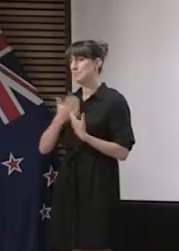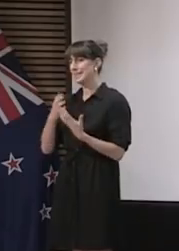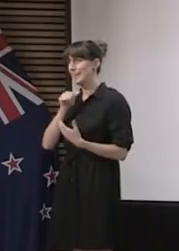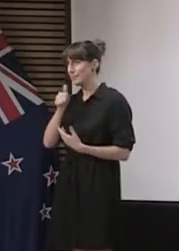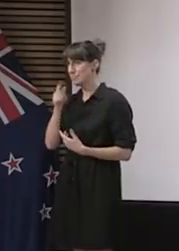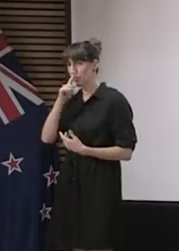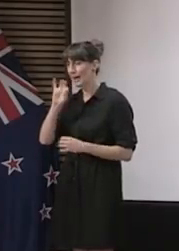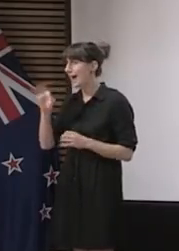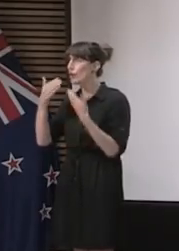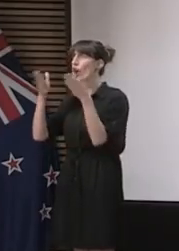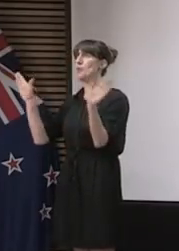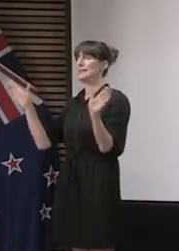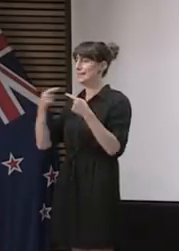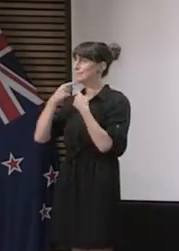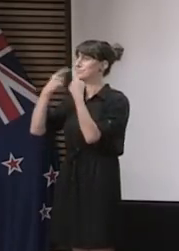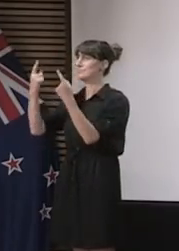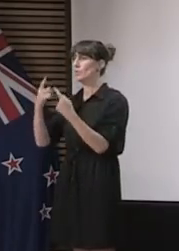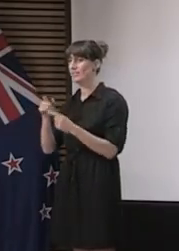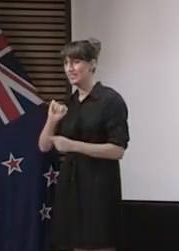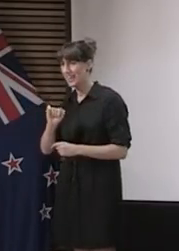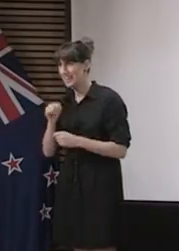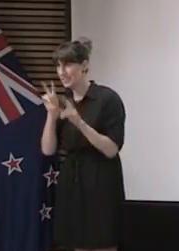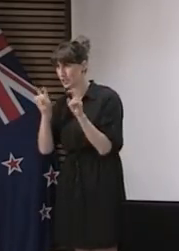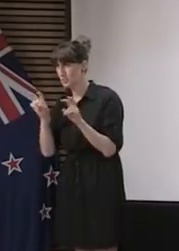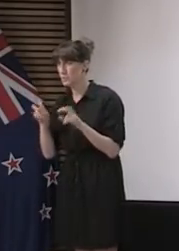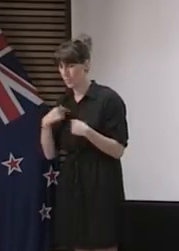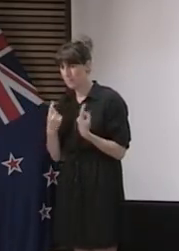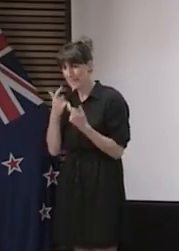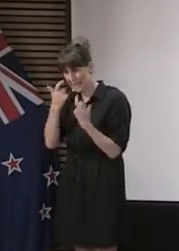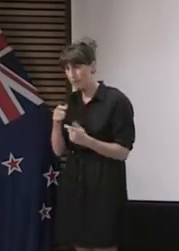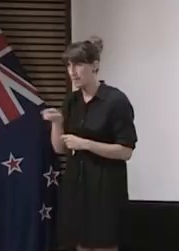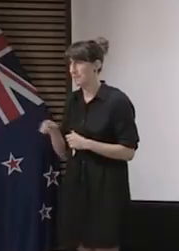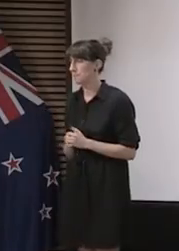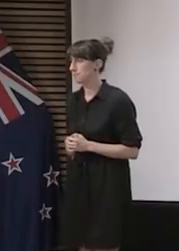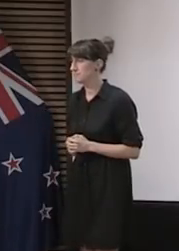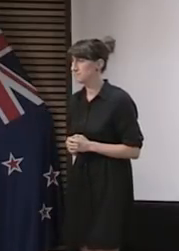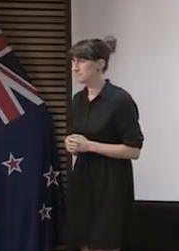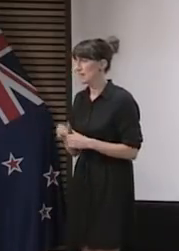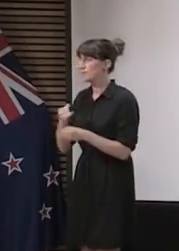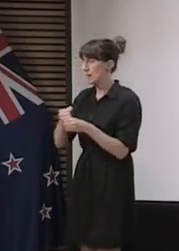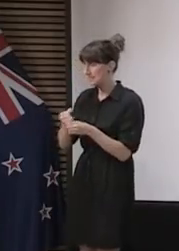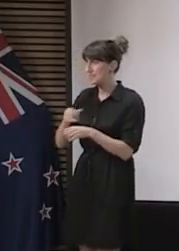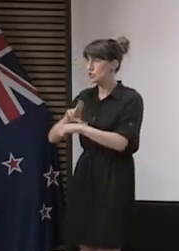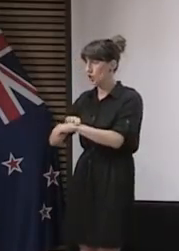. . from across the sectorincluding pharmacists, doctorsand disability workers havereiterated